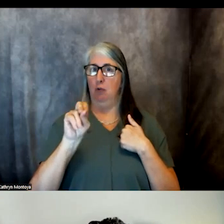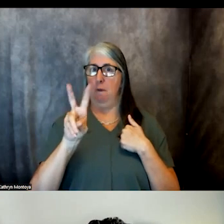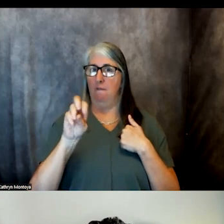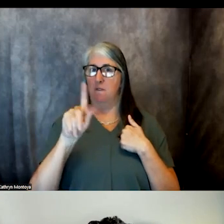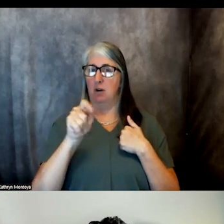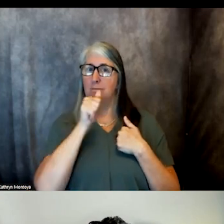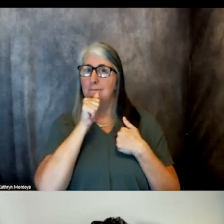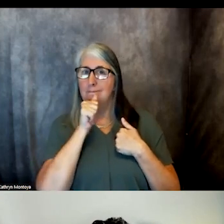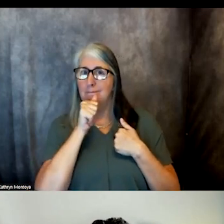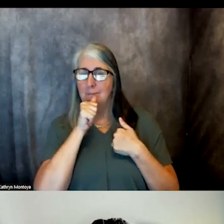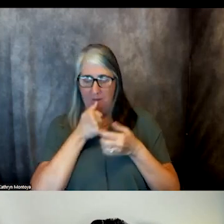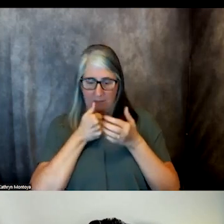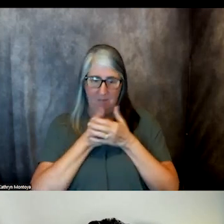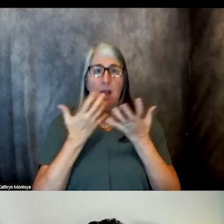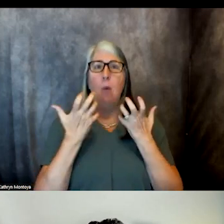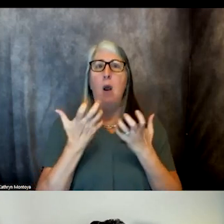WHEN I AM COMFORTABLE OR I SEE A REASON TO